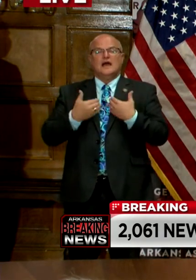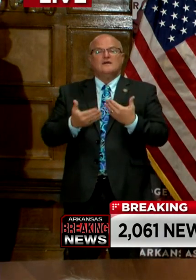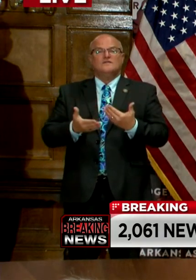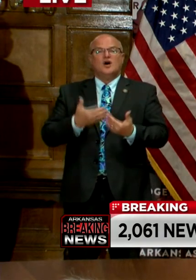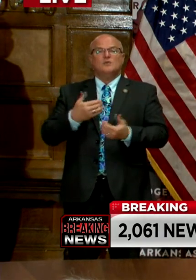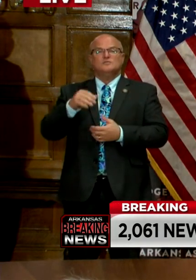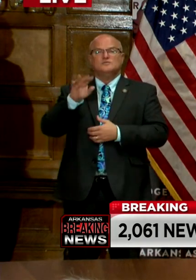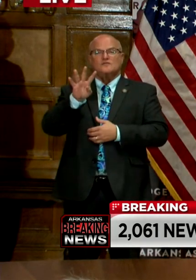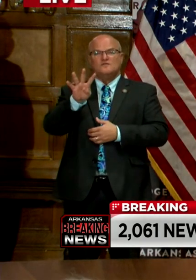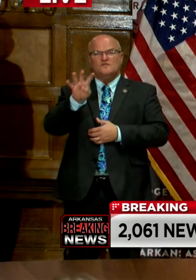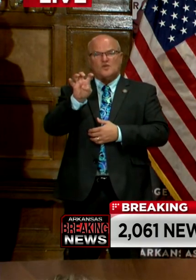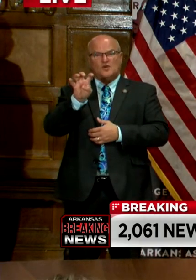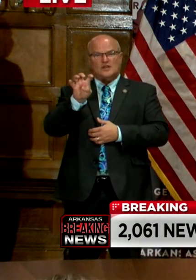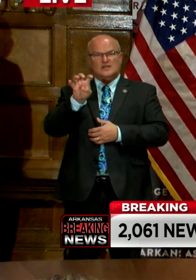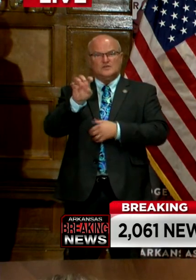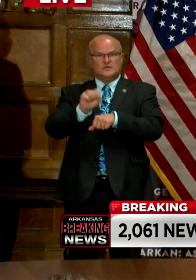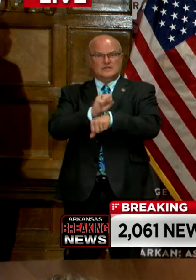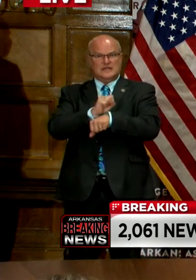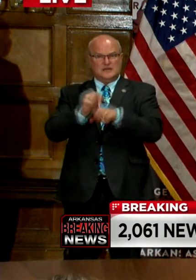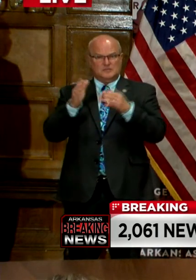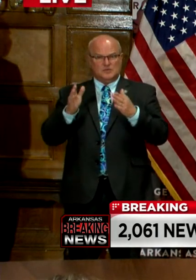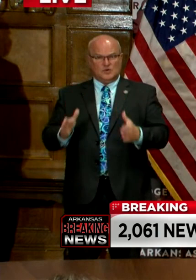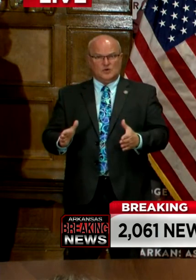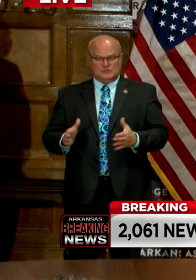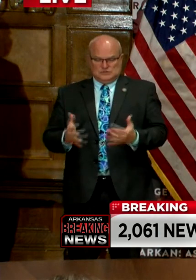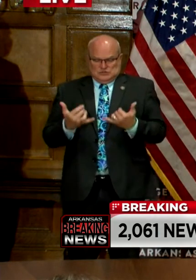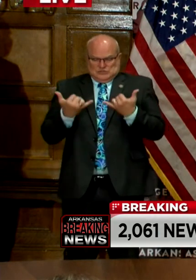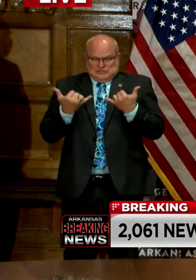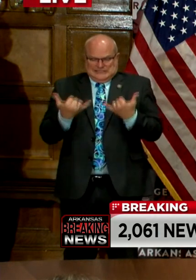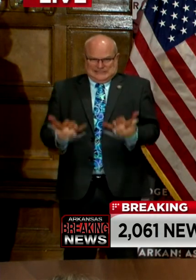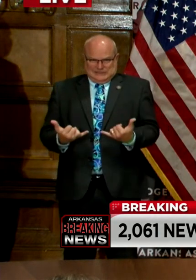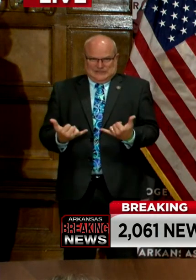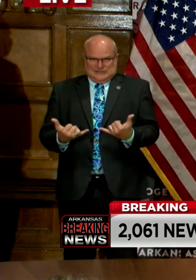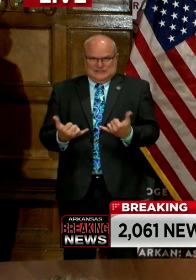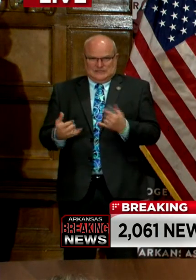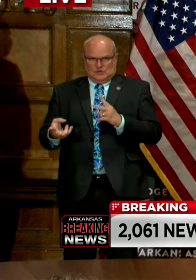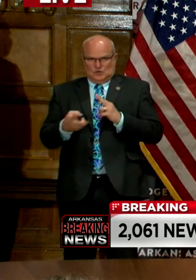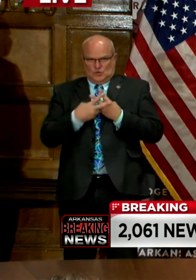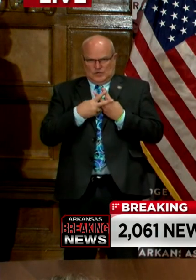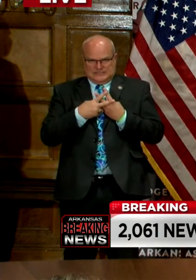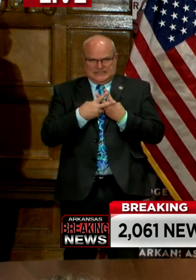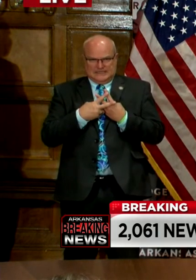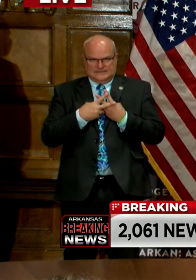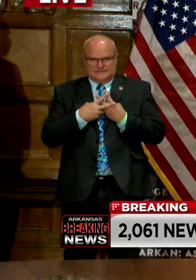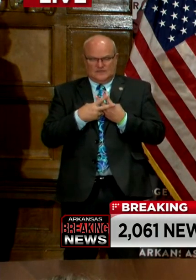AT THIS TIME TIEWD -- MAGNITUDE OF THIS PROBLEM, JUST AT UMAS